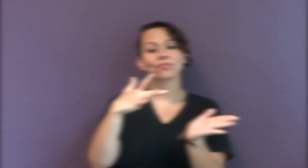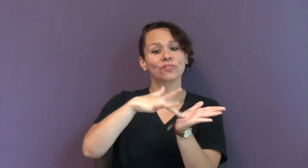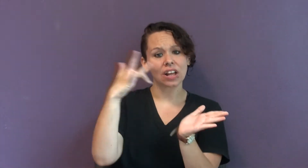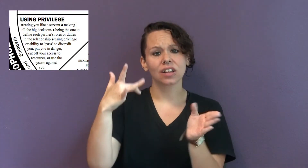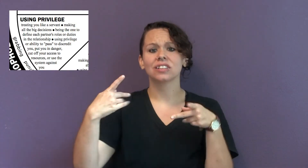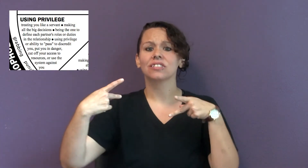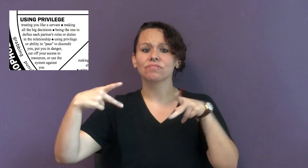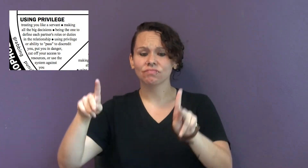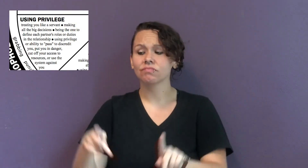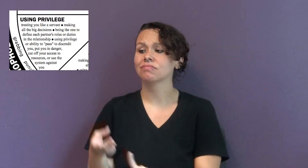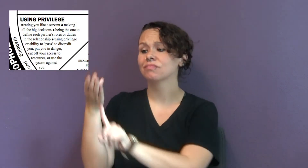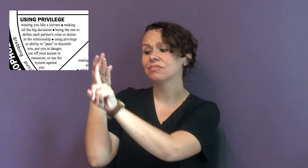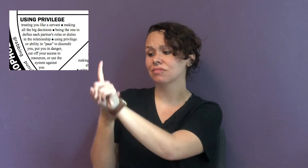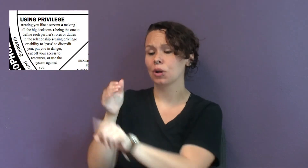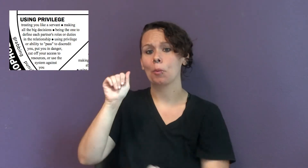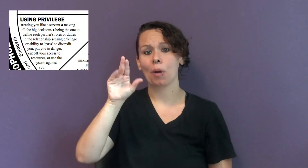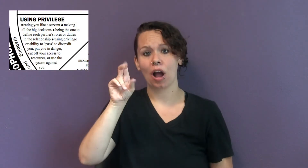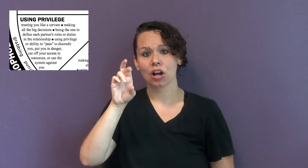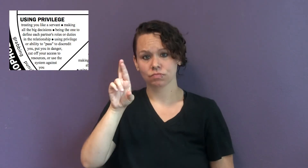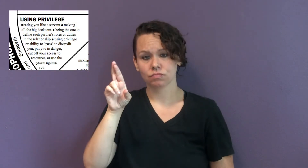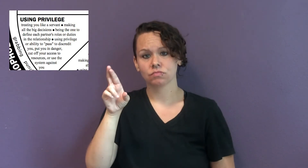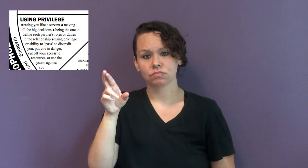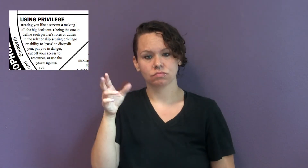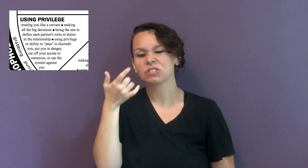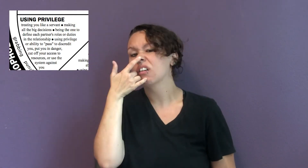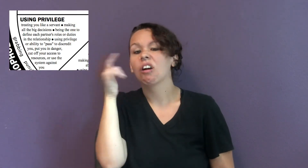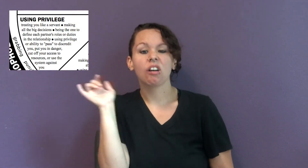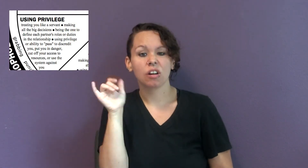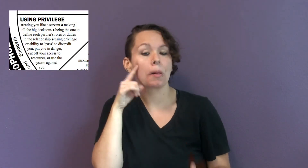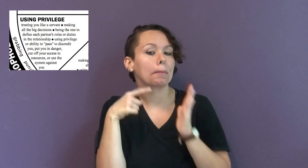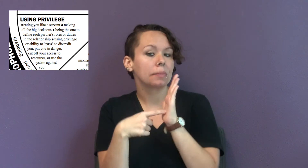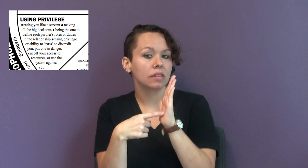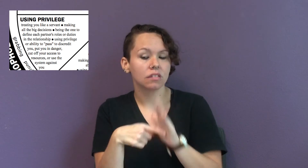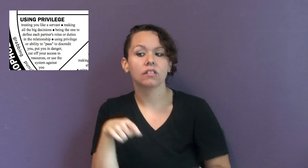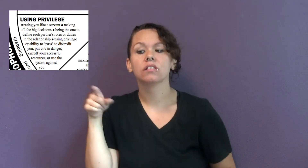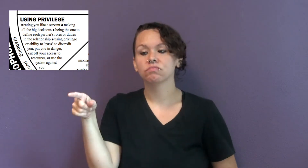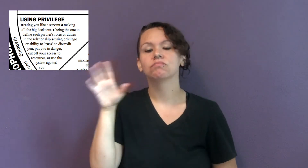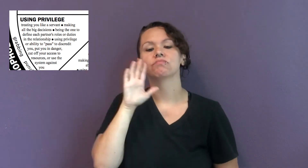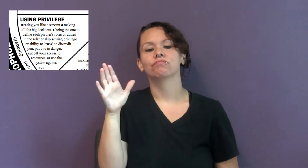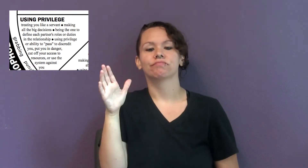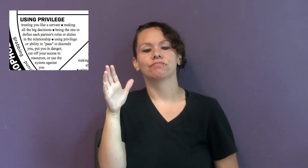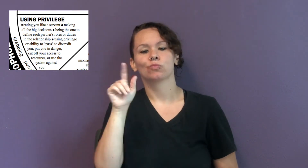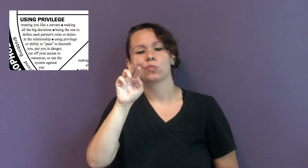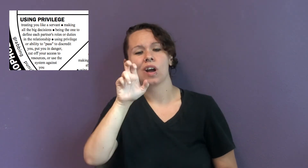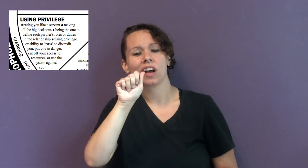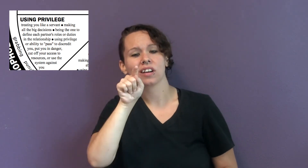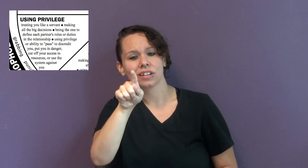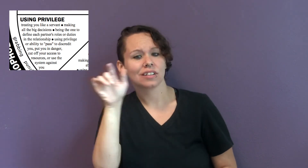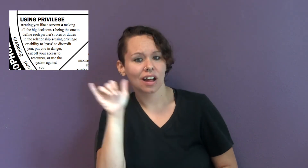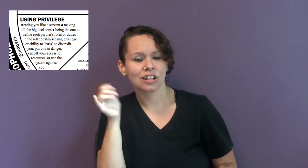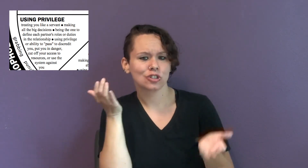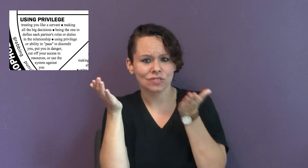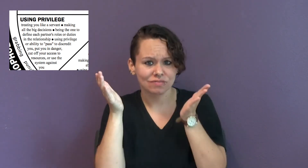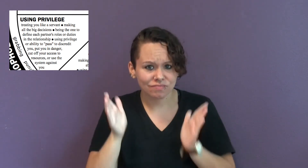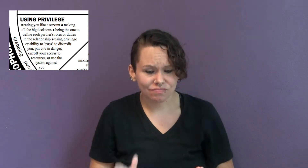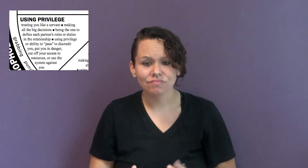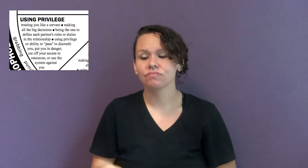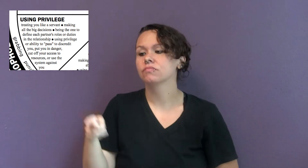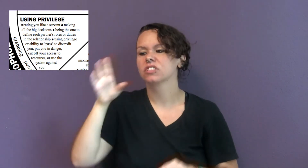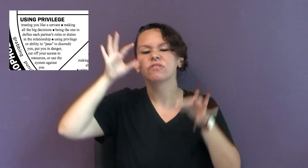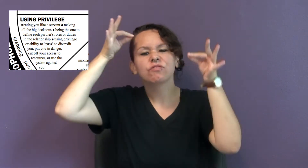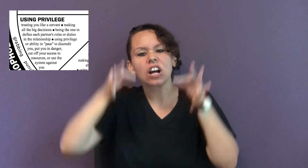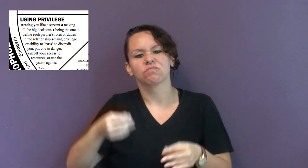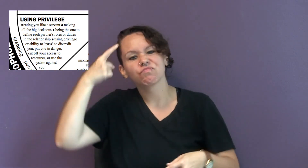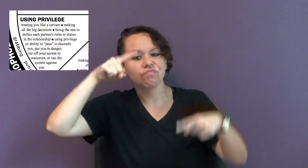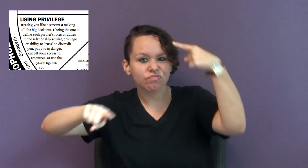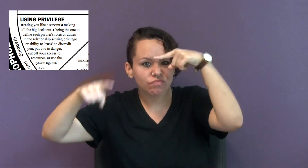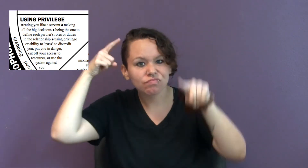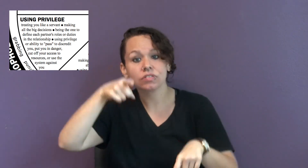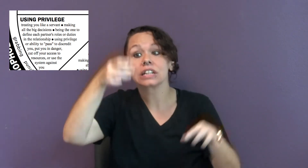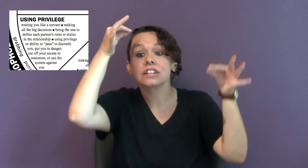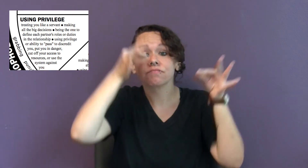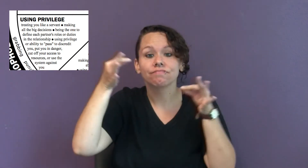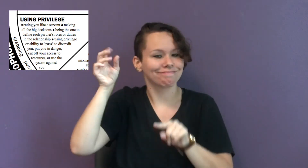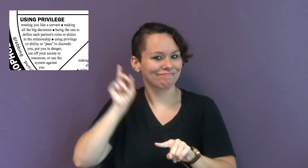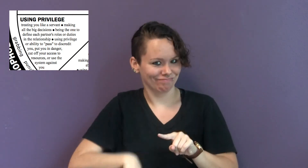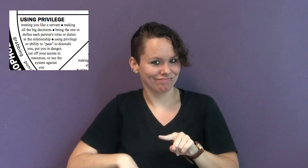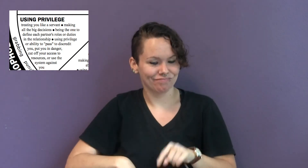Privilege: An abuser treats you like a servant, makes all of the major decisions without your input,